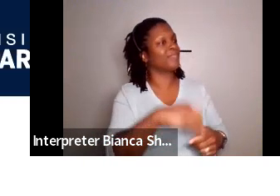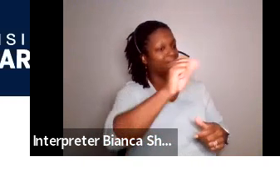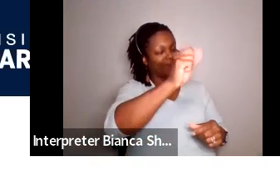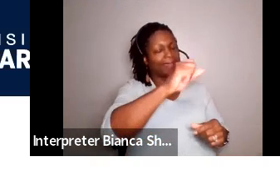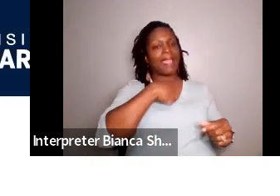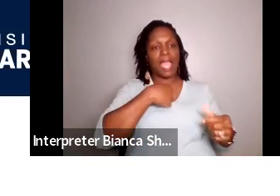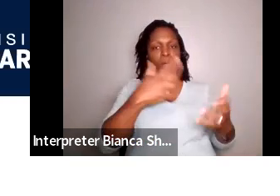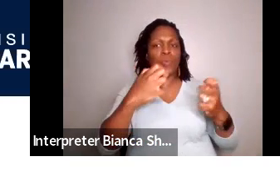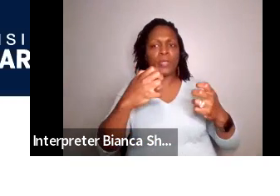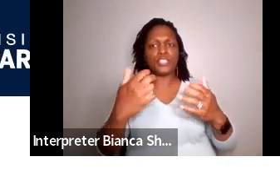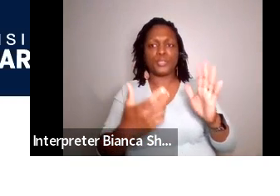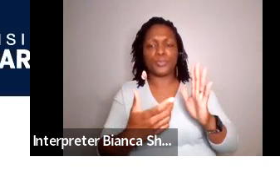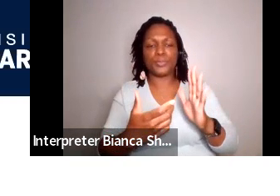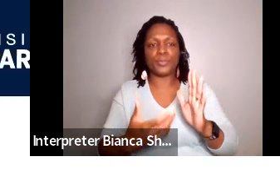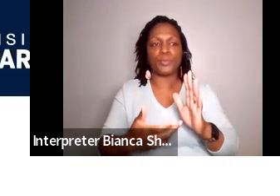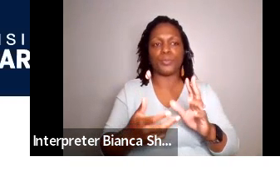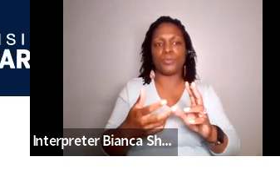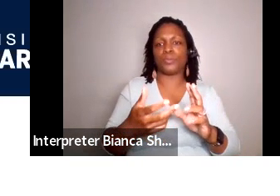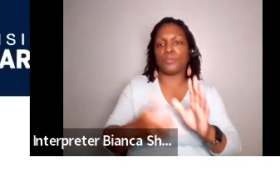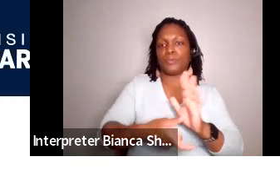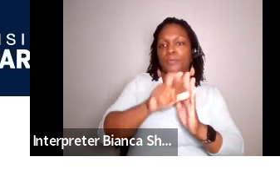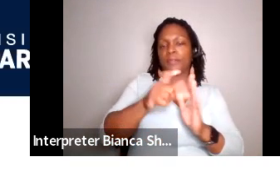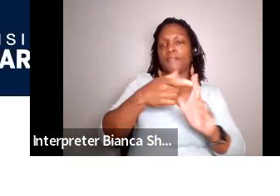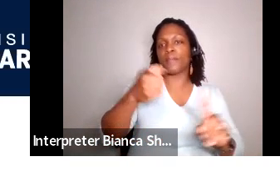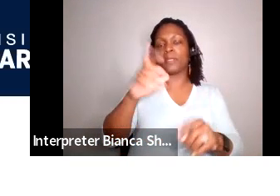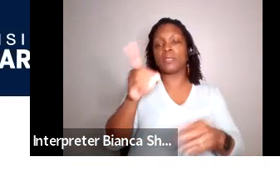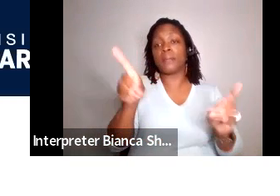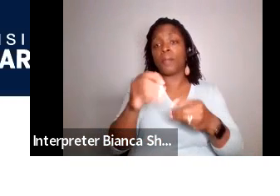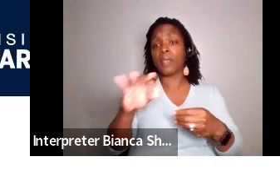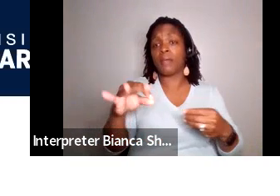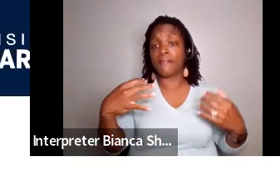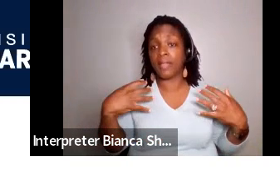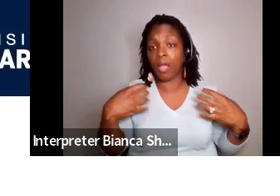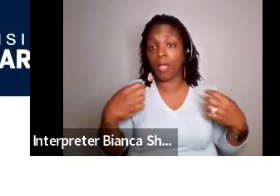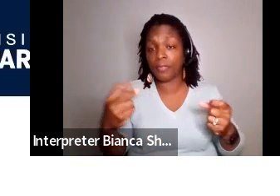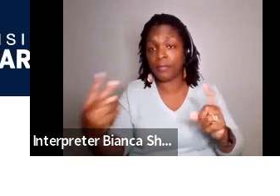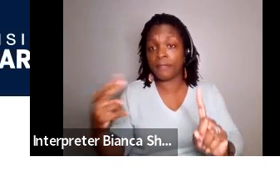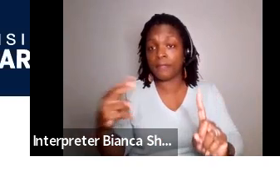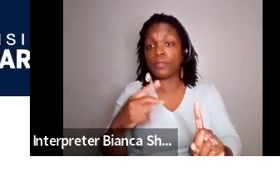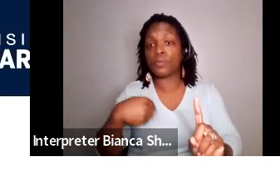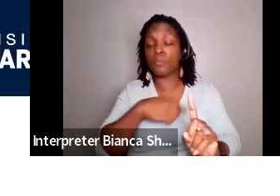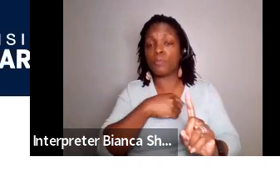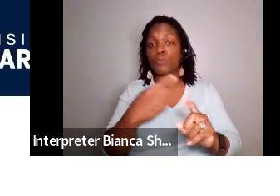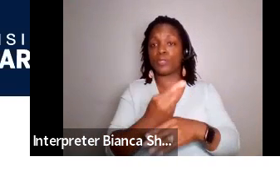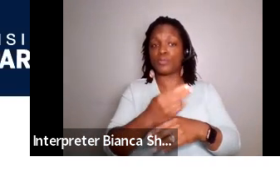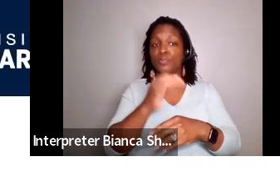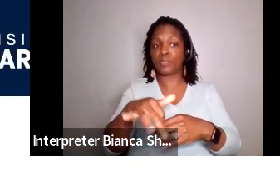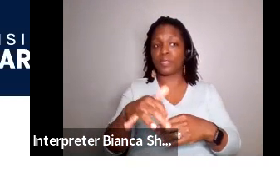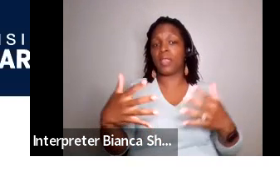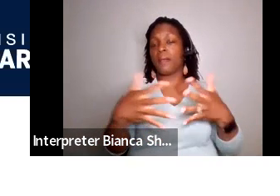Smith was kind of going over, you know from a department of health standpoint. You know we're using those and column art but the American rescue plan at dollars.